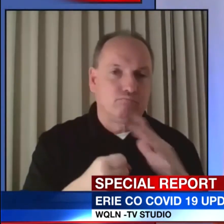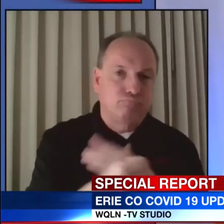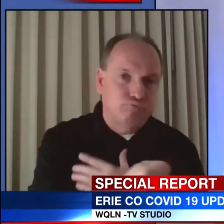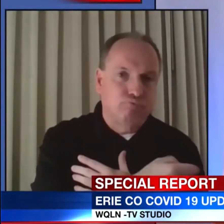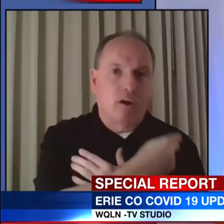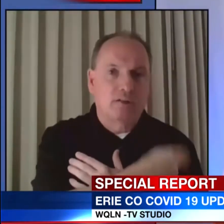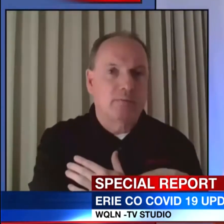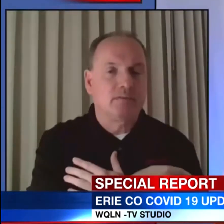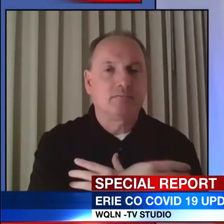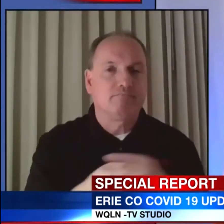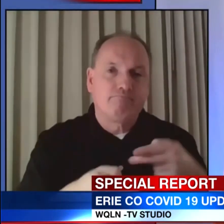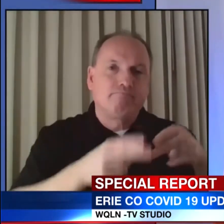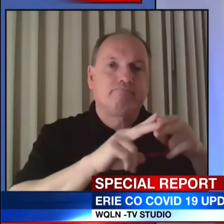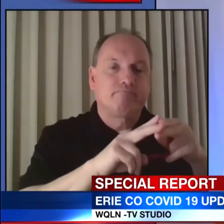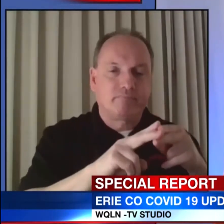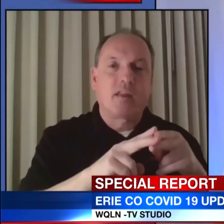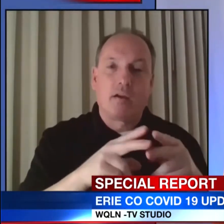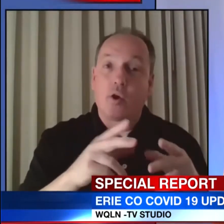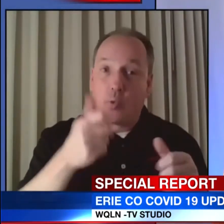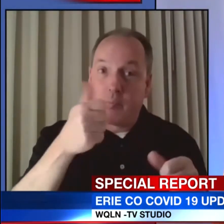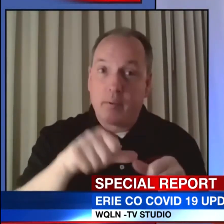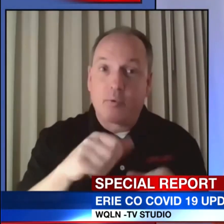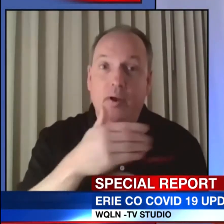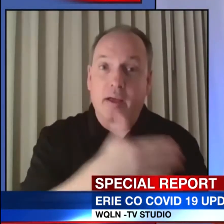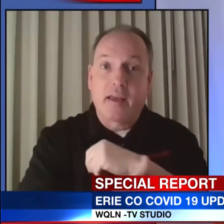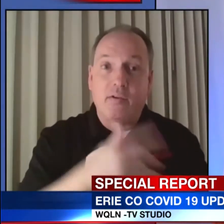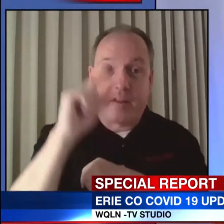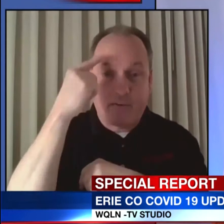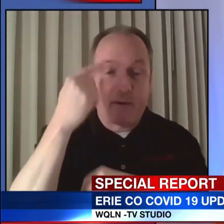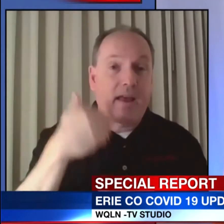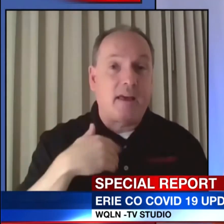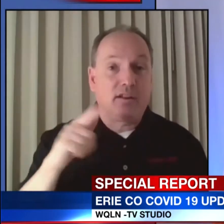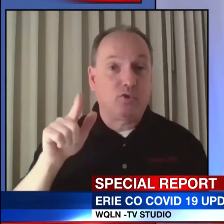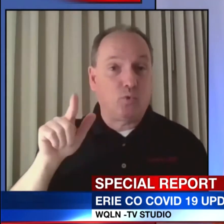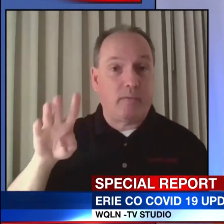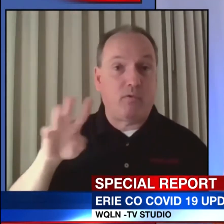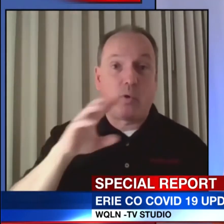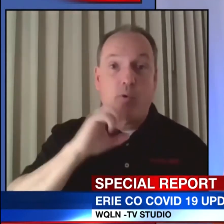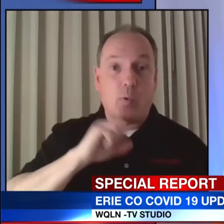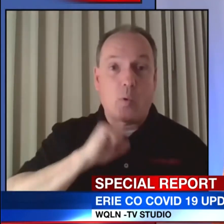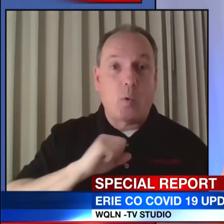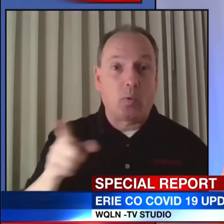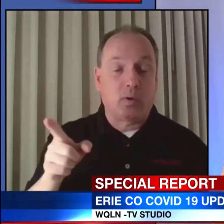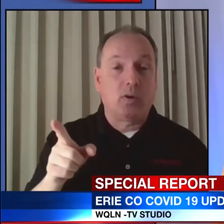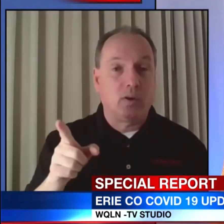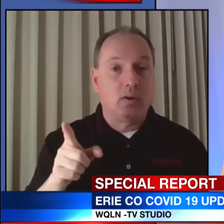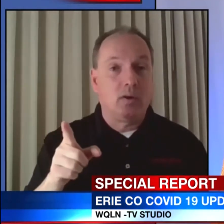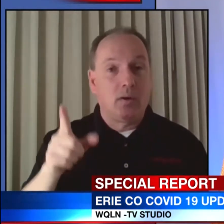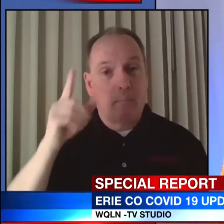VACCINATED THAT WE ARE NOT GOING TO SEE HOSPITALIZATIONS OR THAT WE ARE OUT OF THE WOODS.